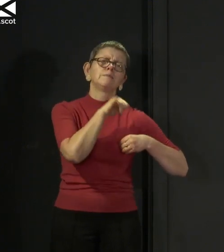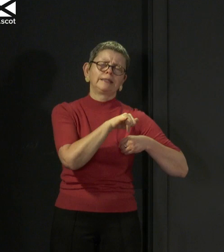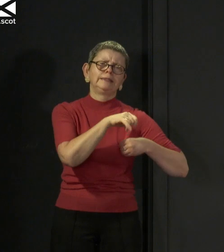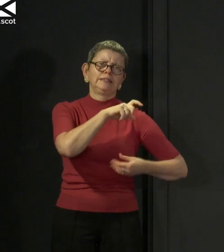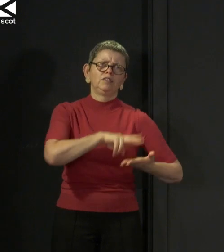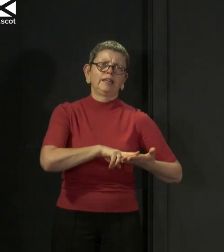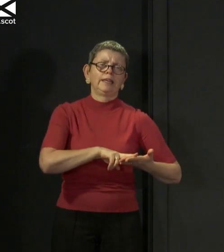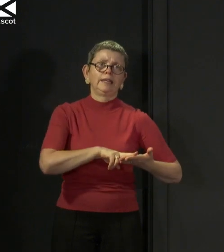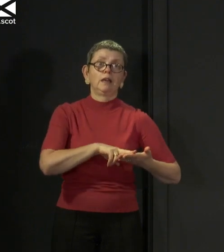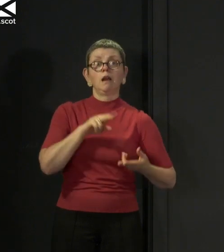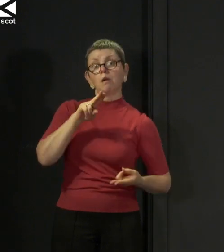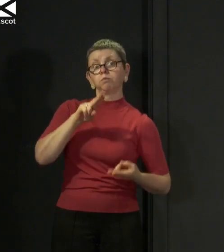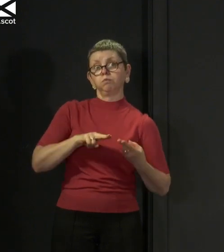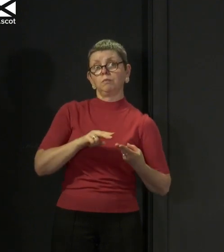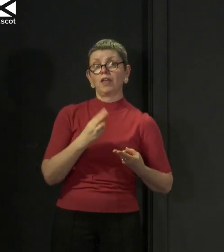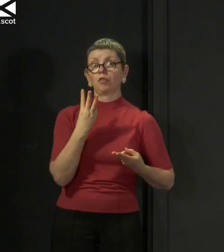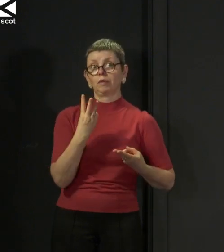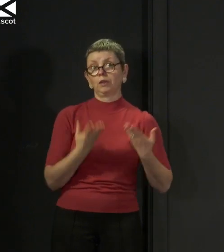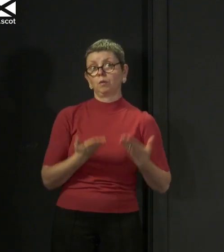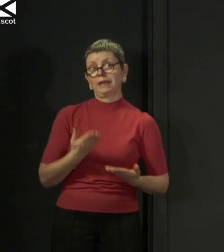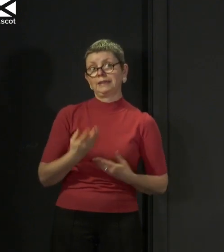that is a decrease of three from yesterday.